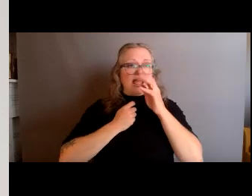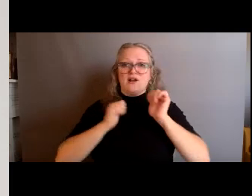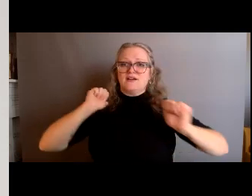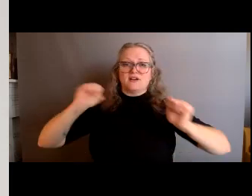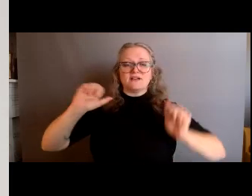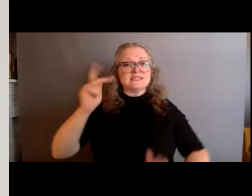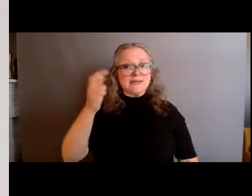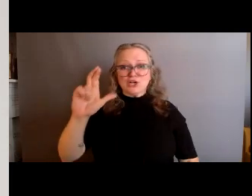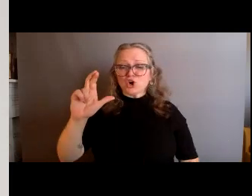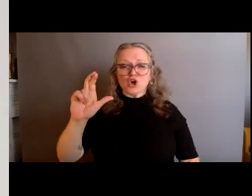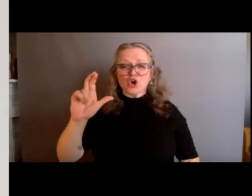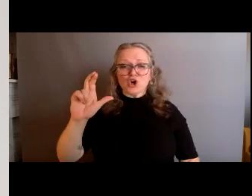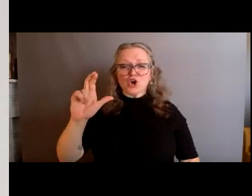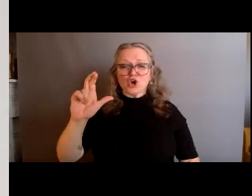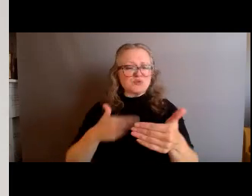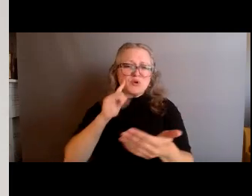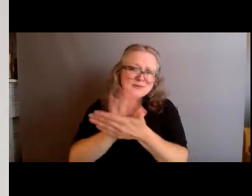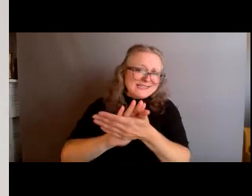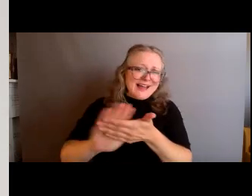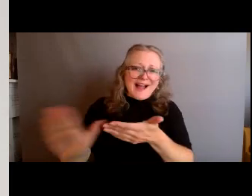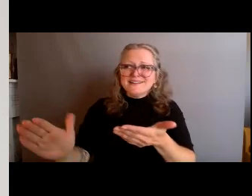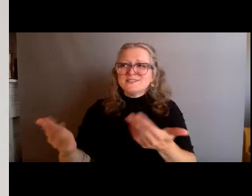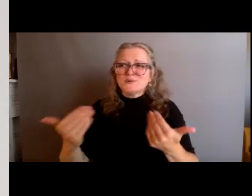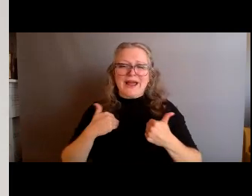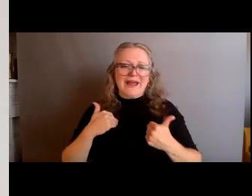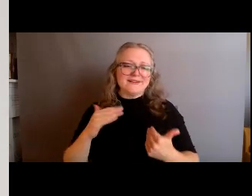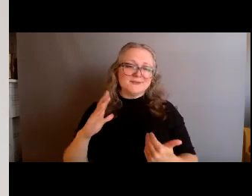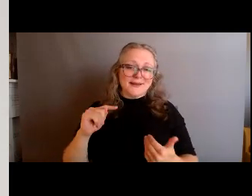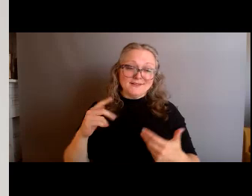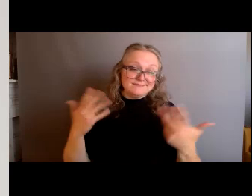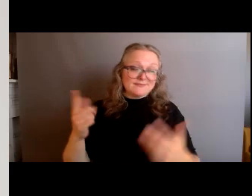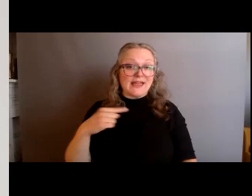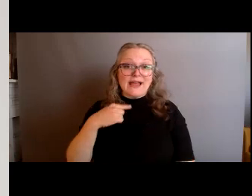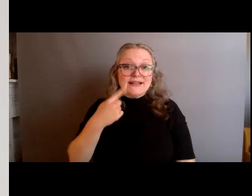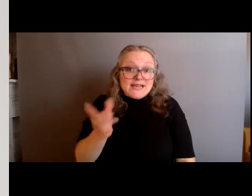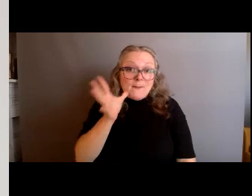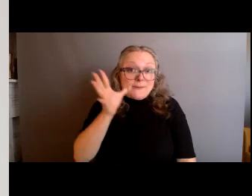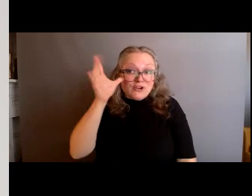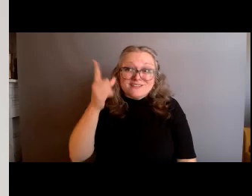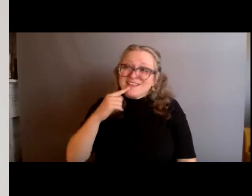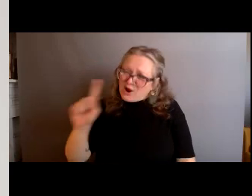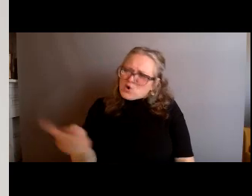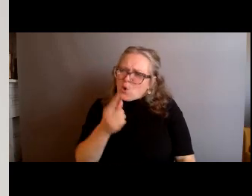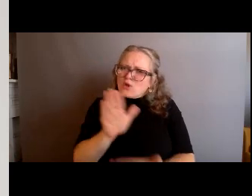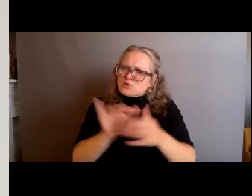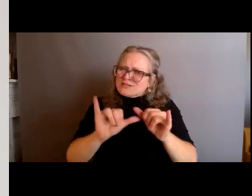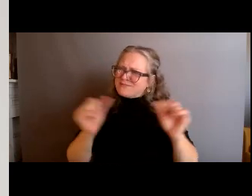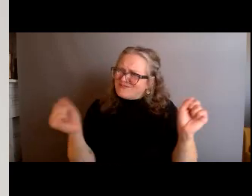be so nice. But you know, and I tell parents I go, you don't go to school, system fight for it. Talk